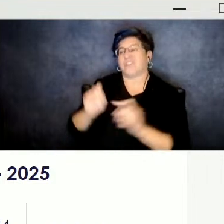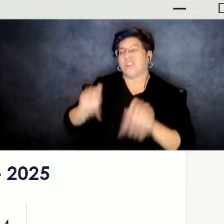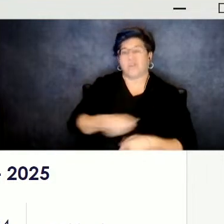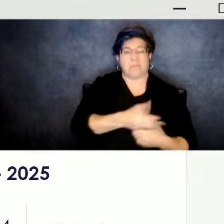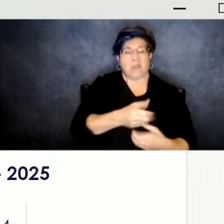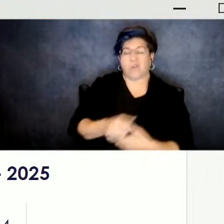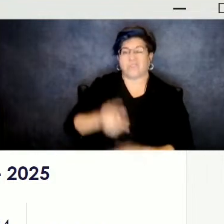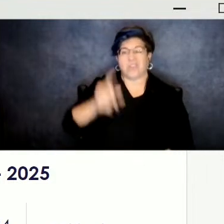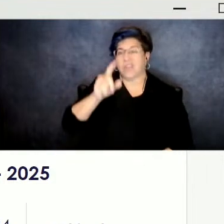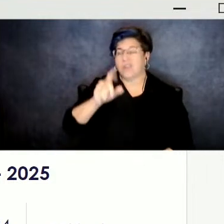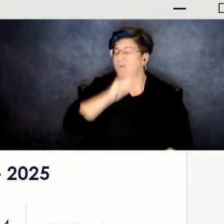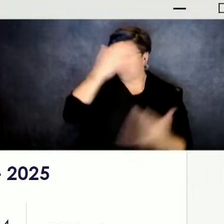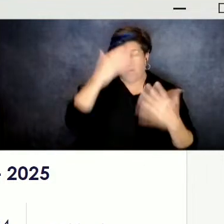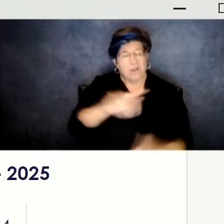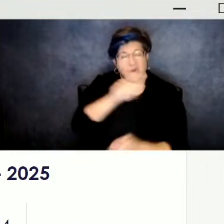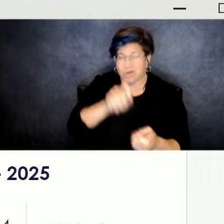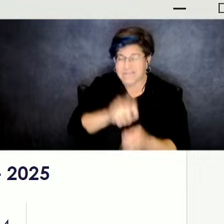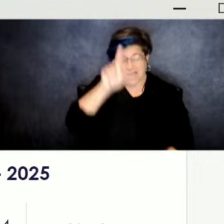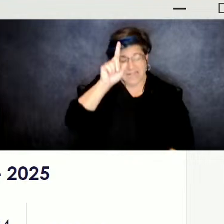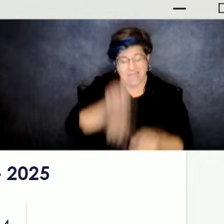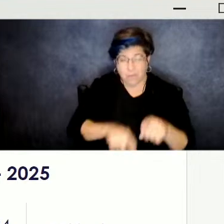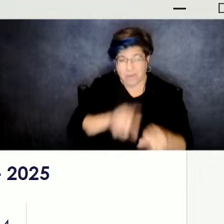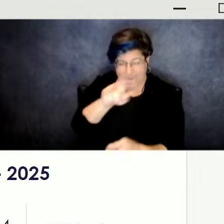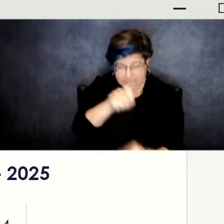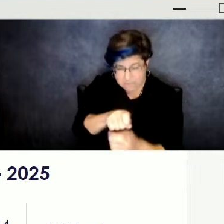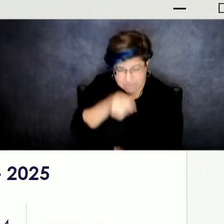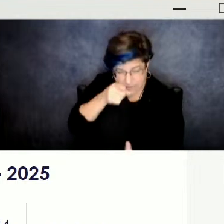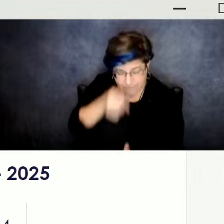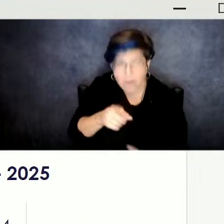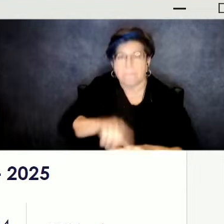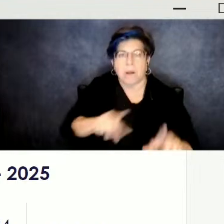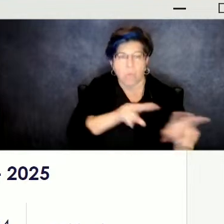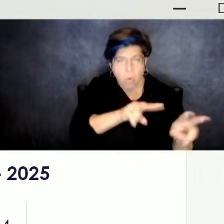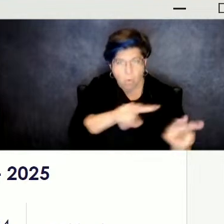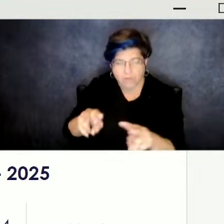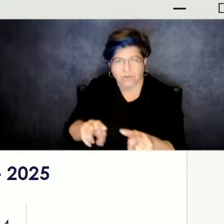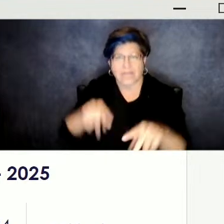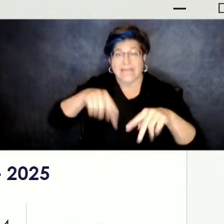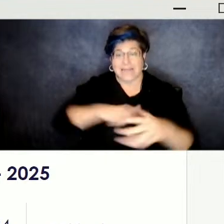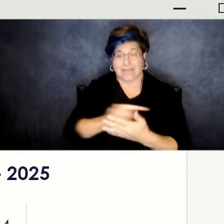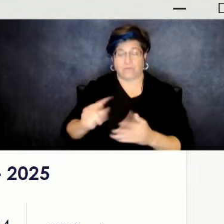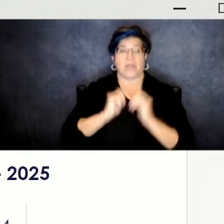COUPLE SCENARIOS COULD BE CAUSING IT. WE DON'T KNOW EXACTLY WHAT IT